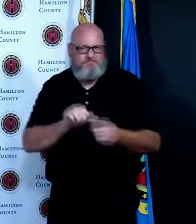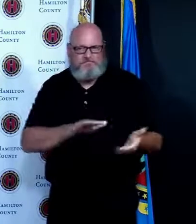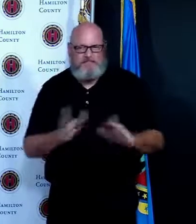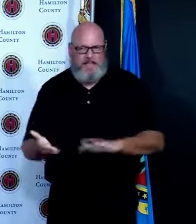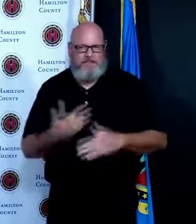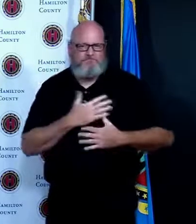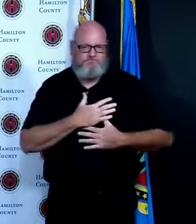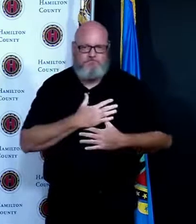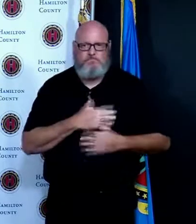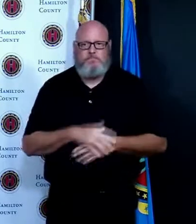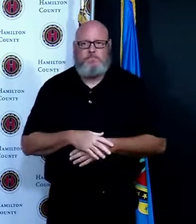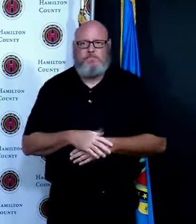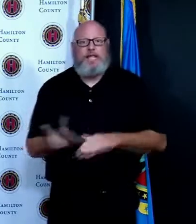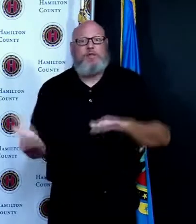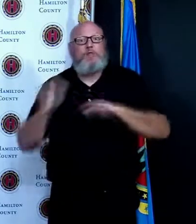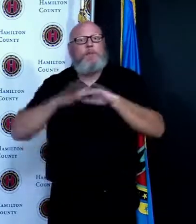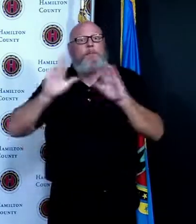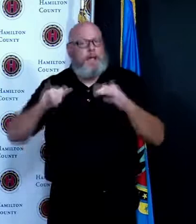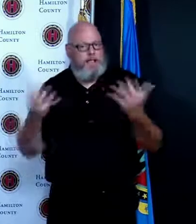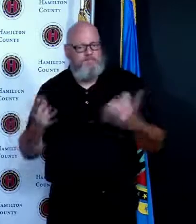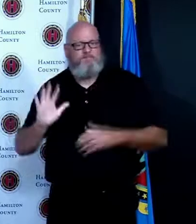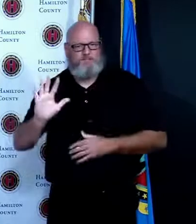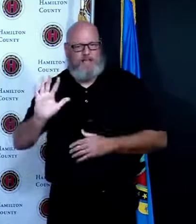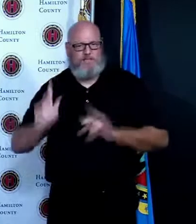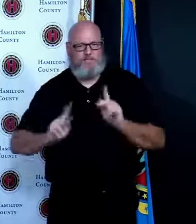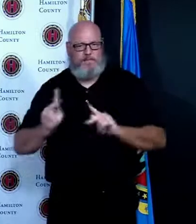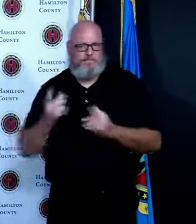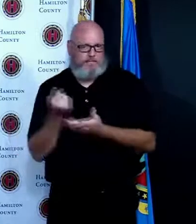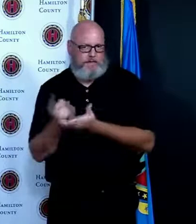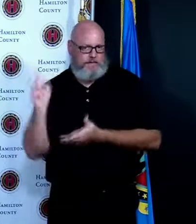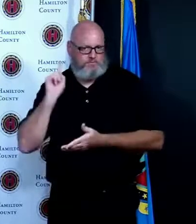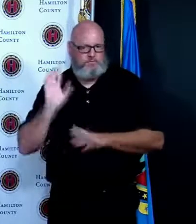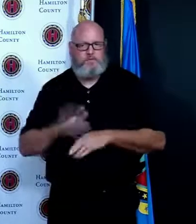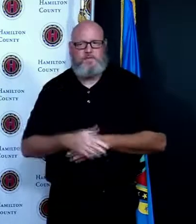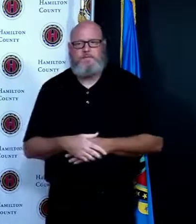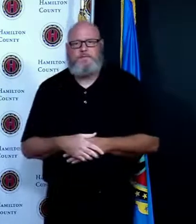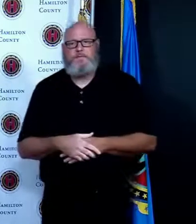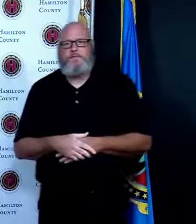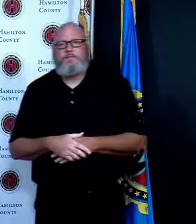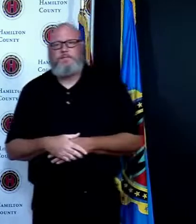those of you that are keeping track of these numbers and particularly the week over week